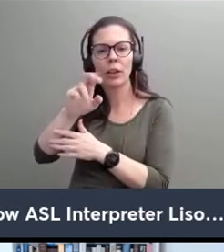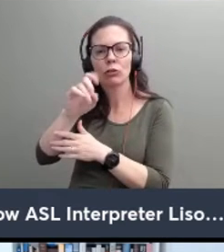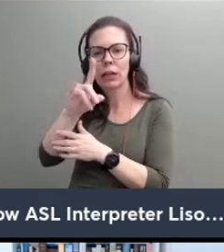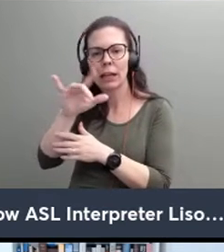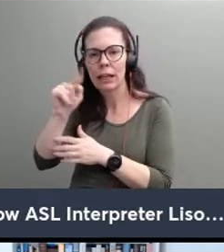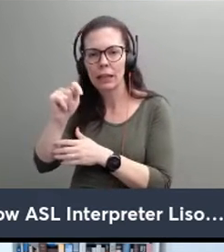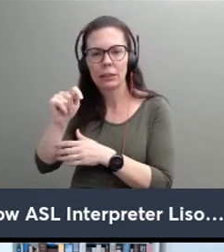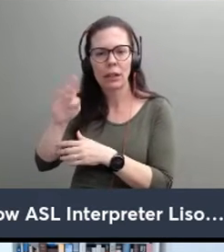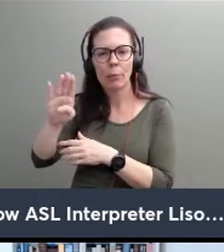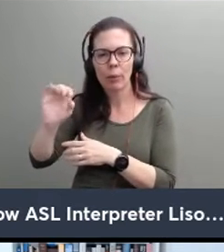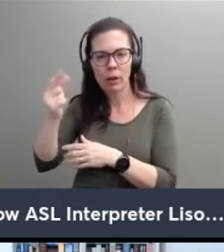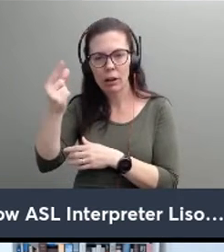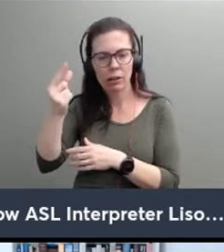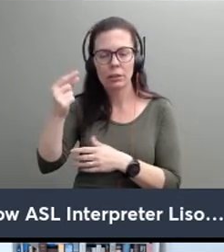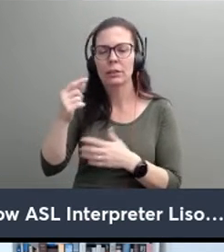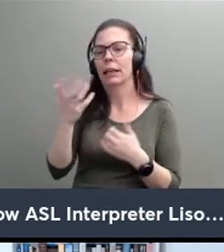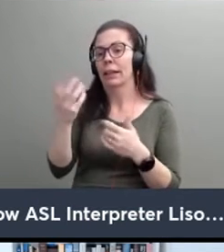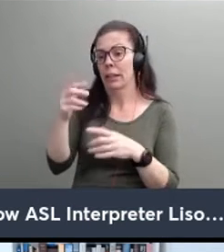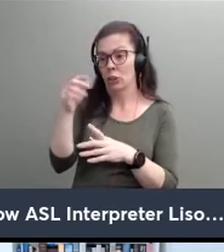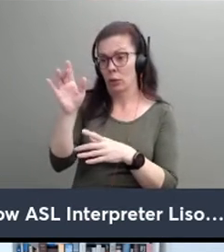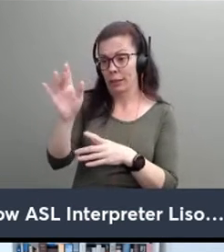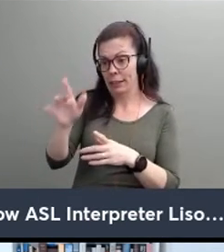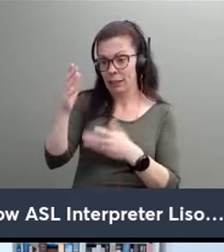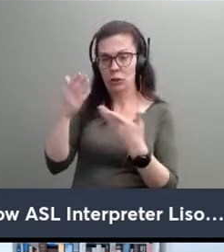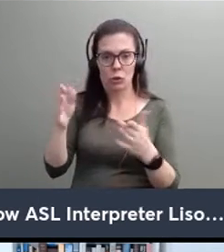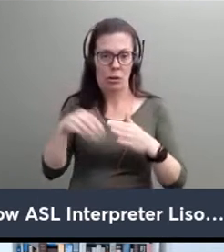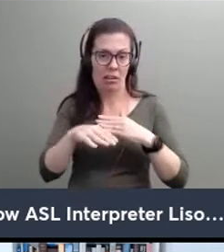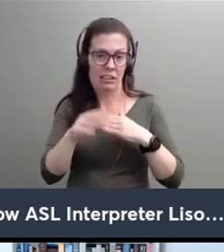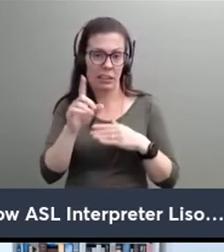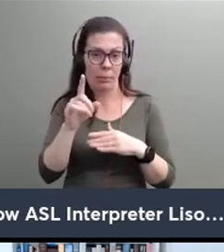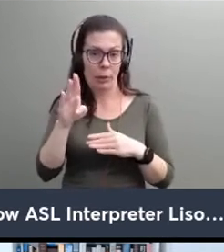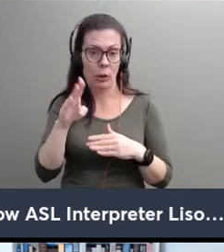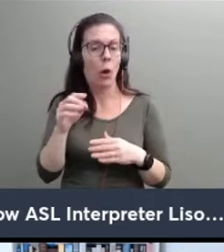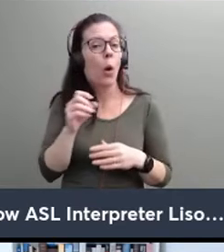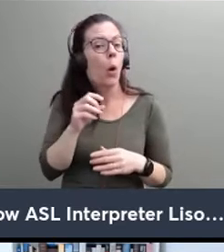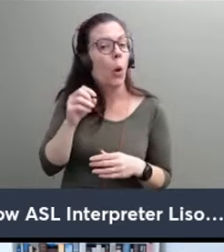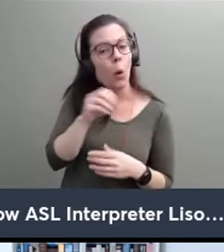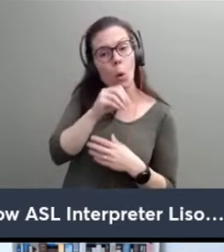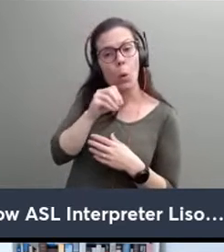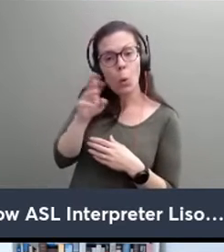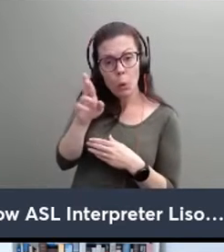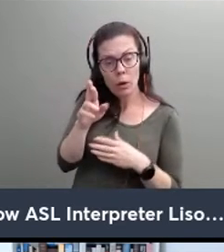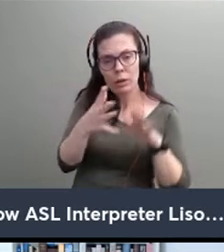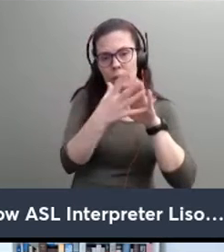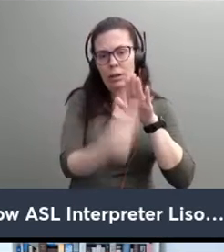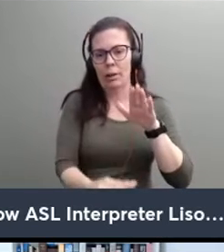Anyone who's going there can start accessing this dashboard. Or you can copy this embed code.